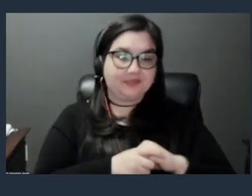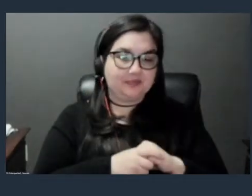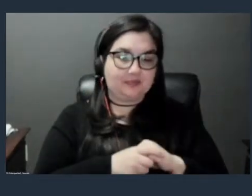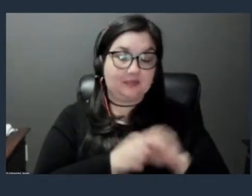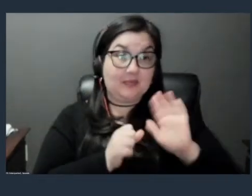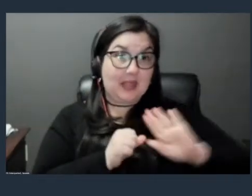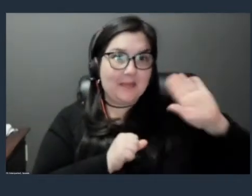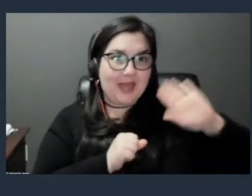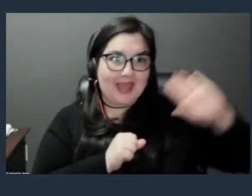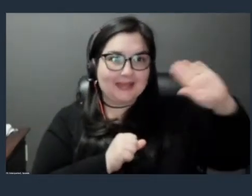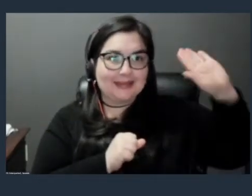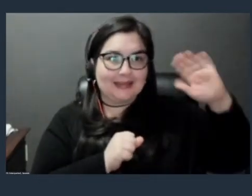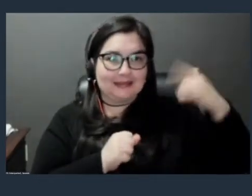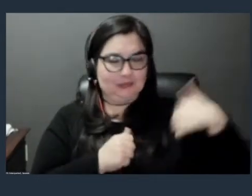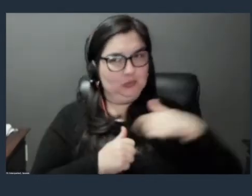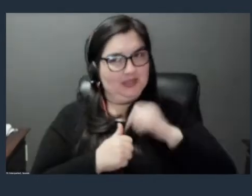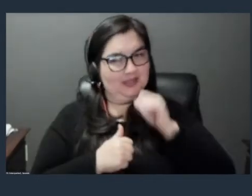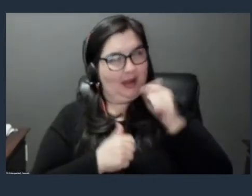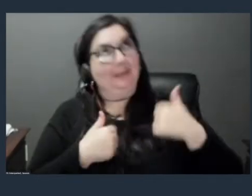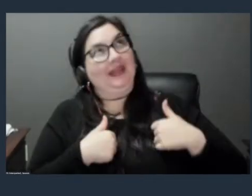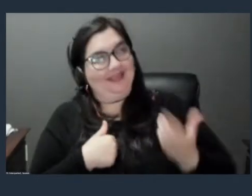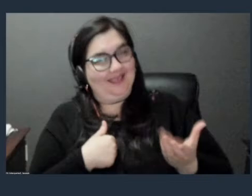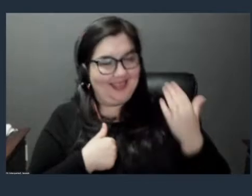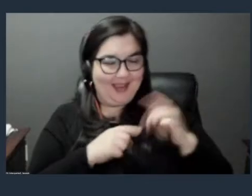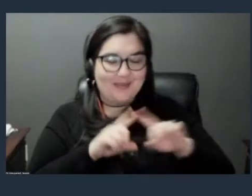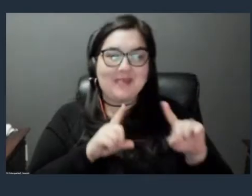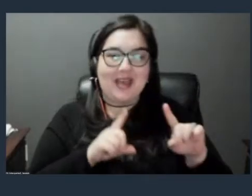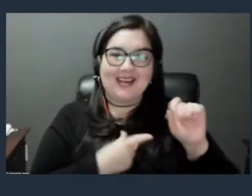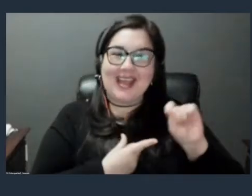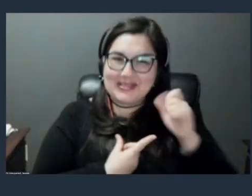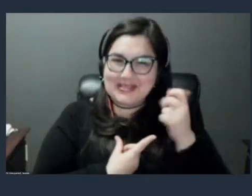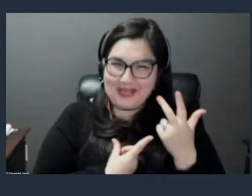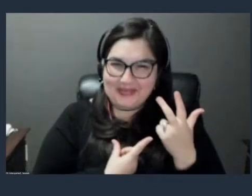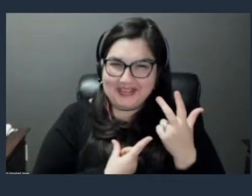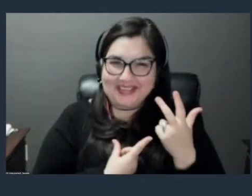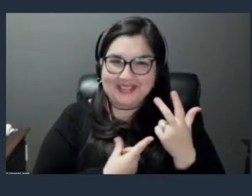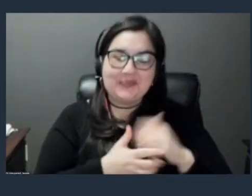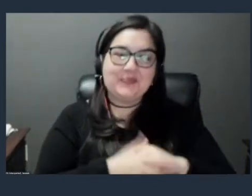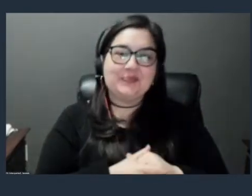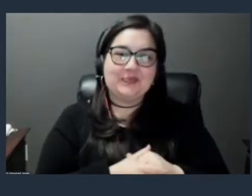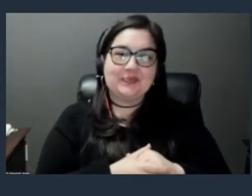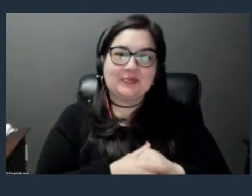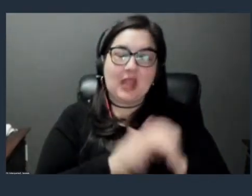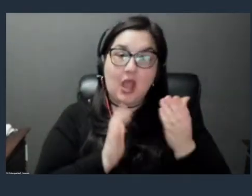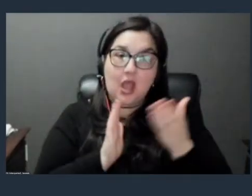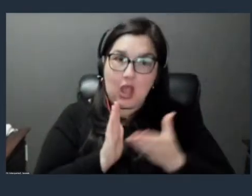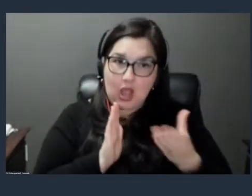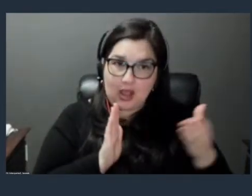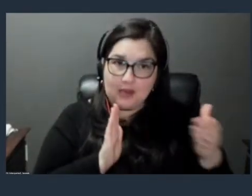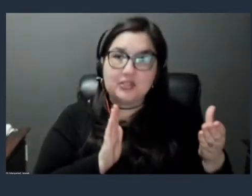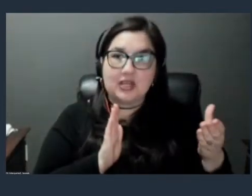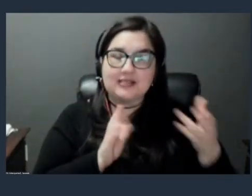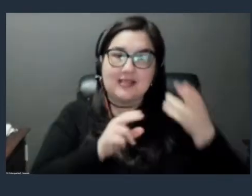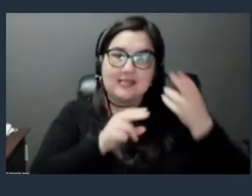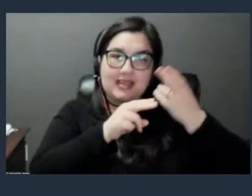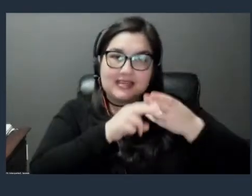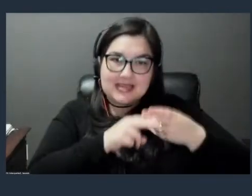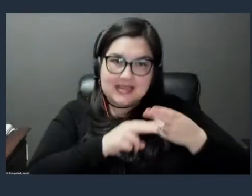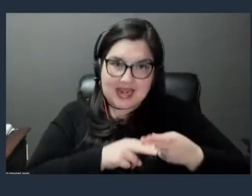Of course I wasn't there, but what was done in S3 is the objects, the names of the objects, they can have slashes in them, right?